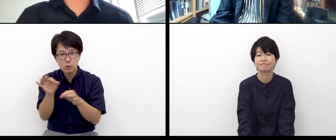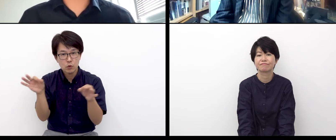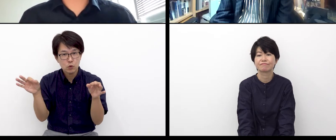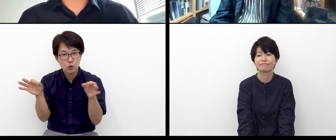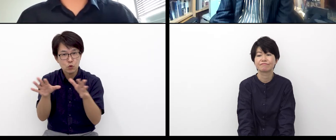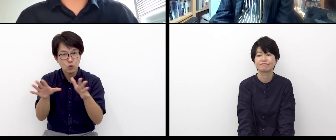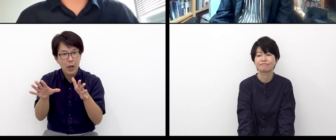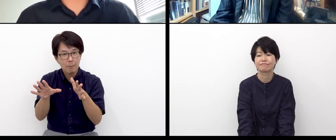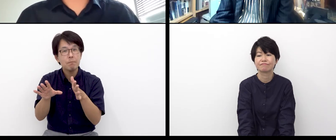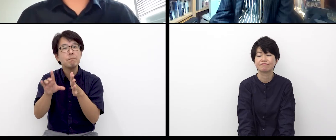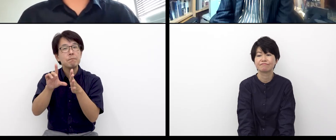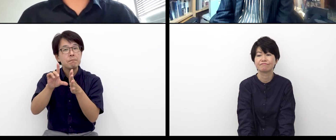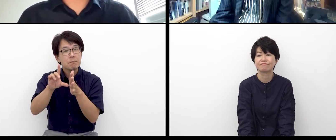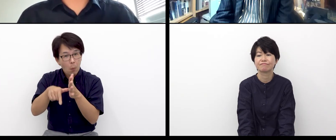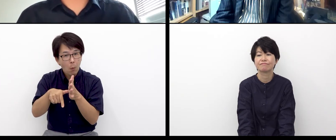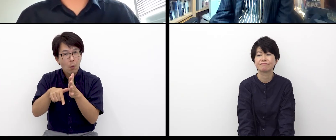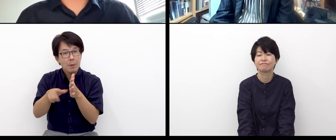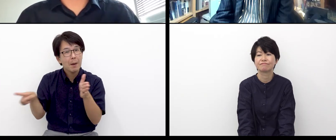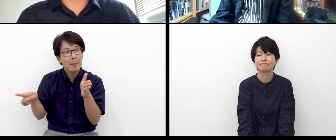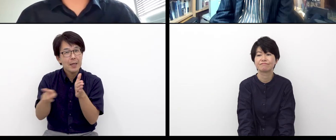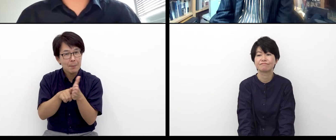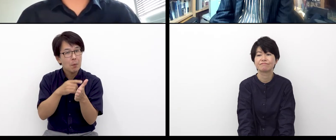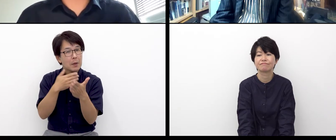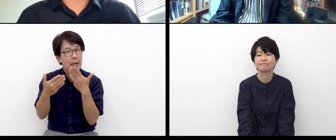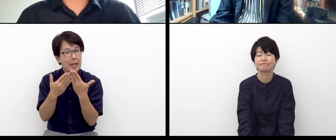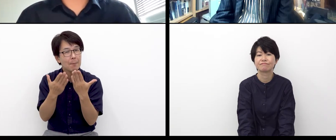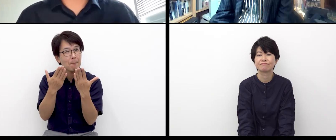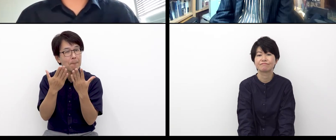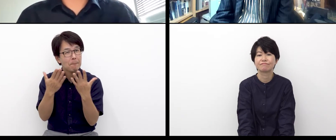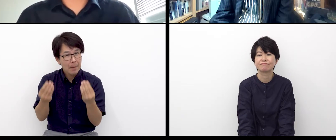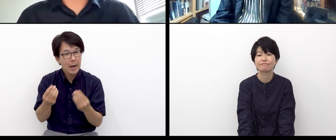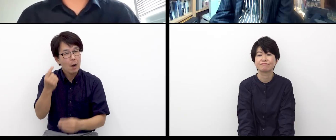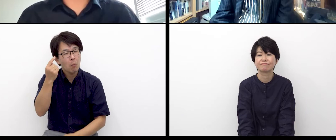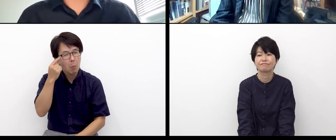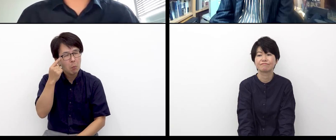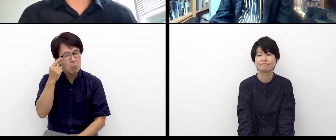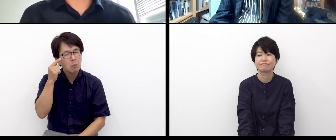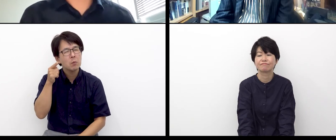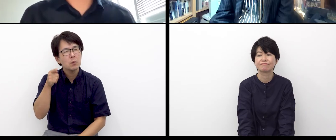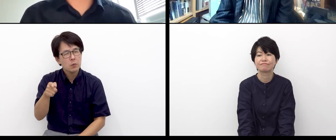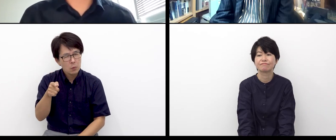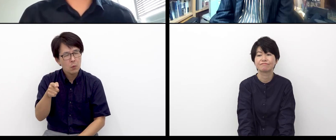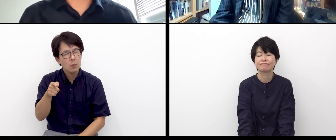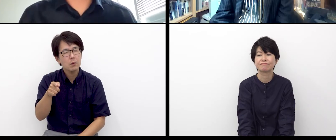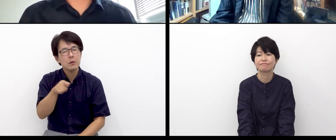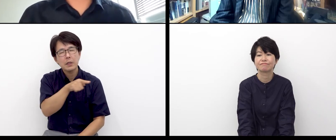with a trigger. Among those moments,